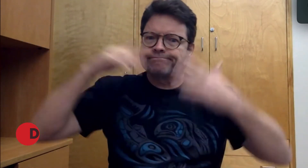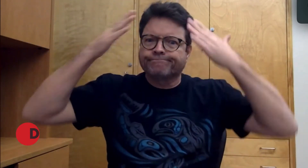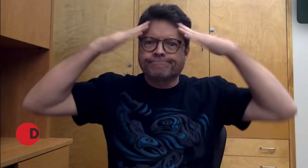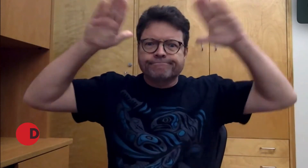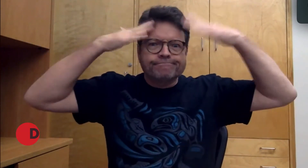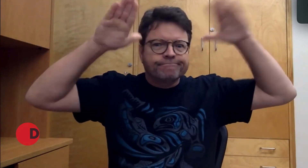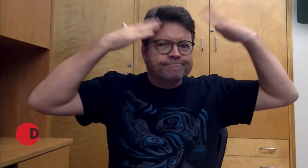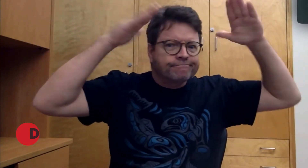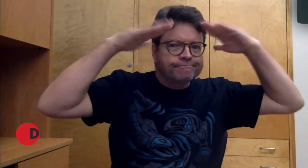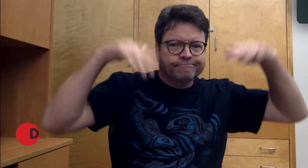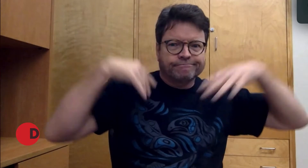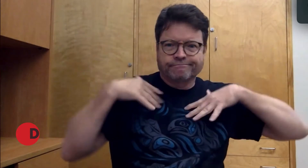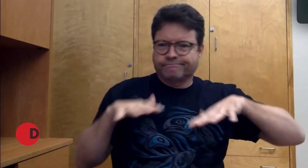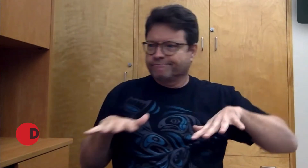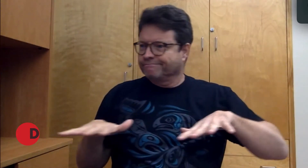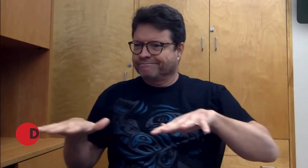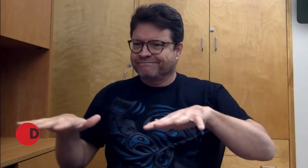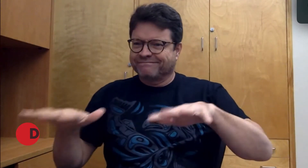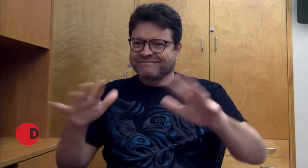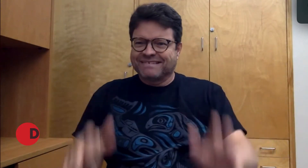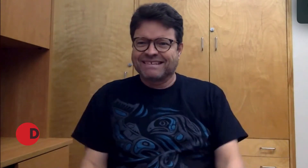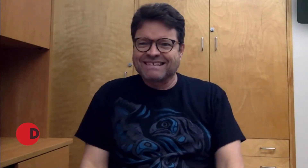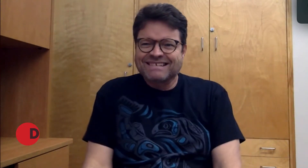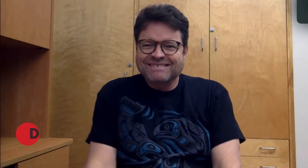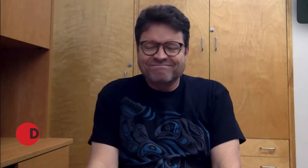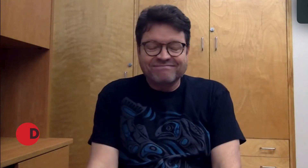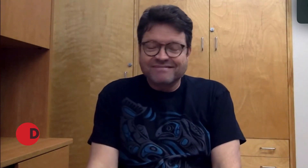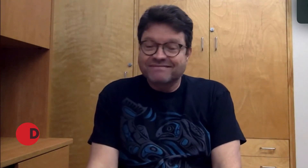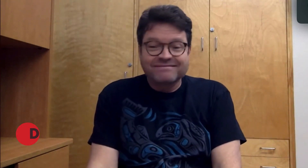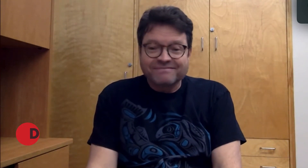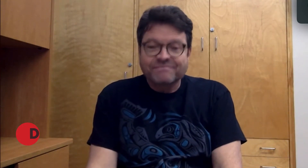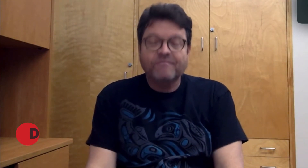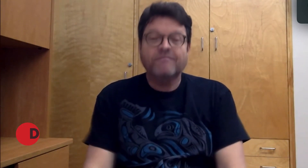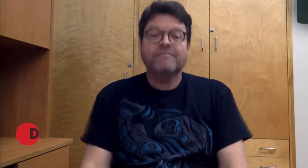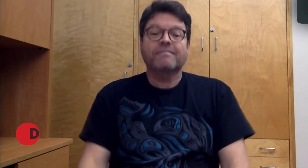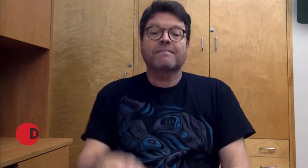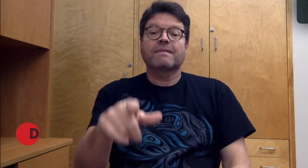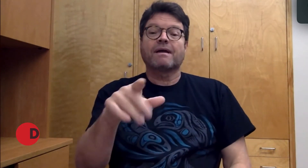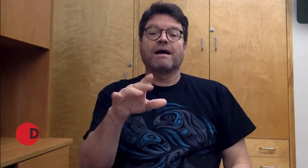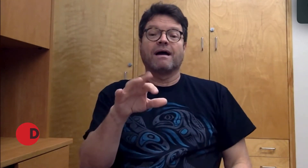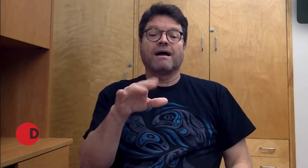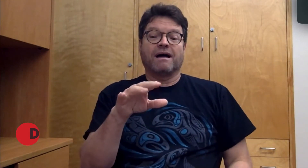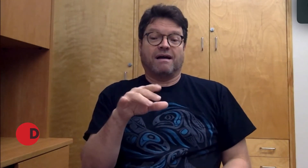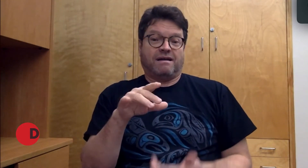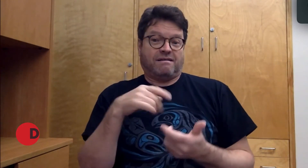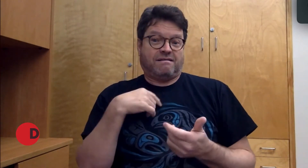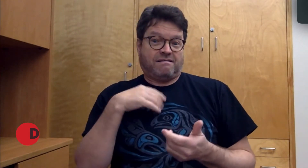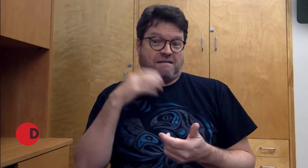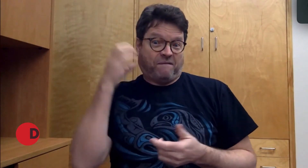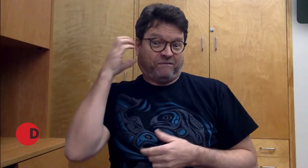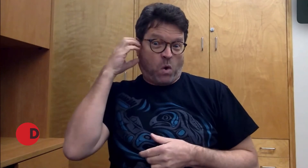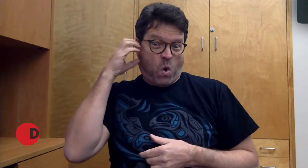Had to ask around to see when we're able to get out, but nobody knew.